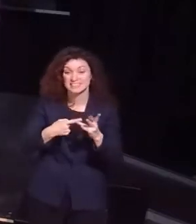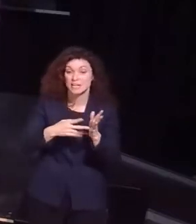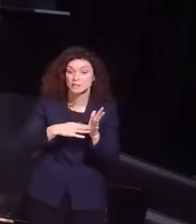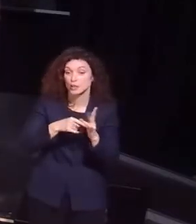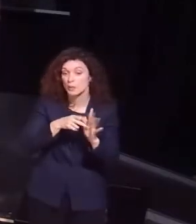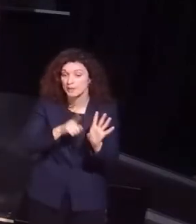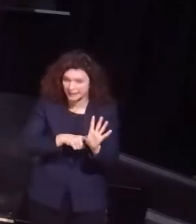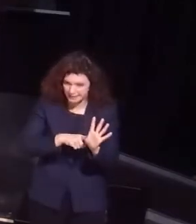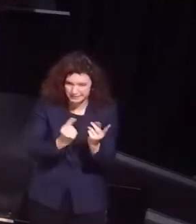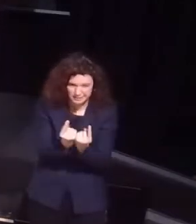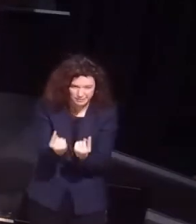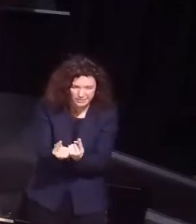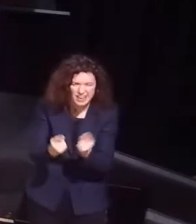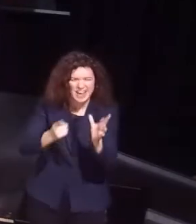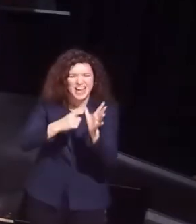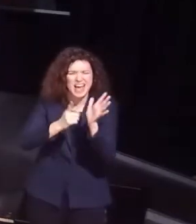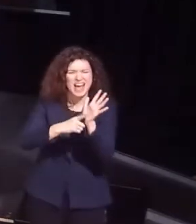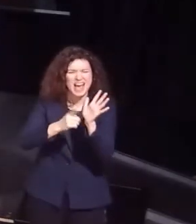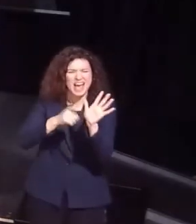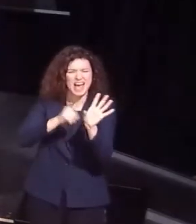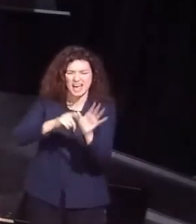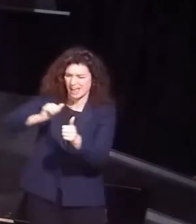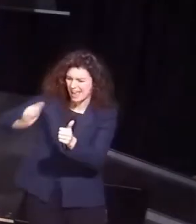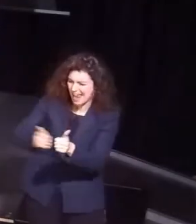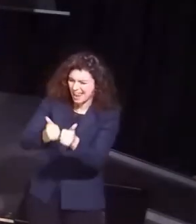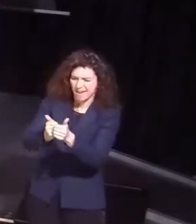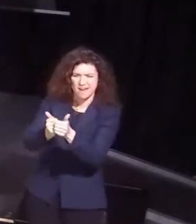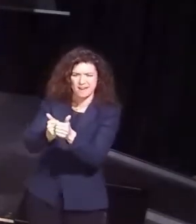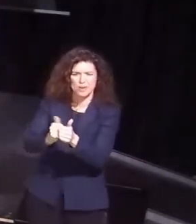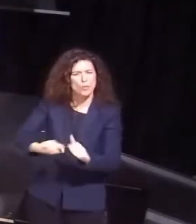What's an ally? What do I mean when I say ally?